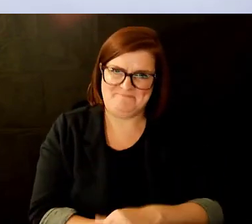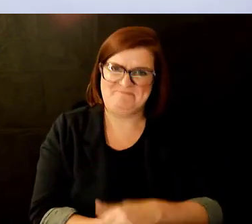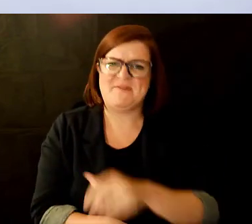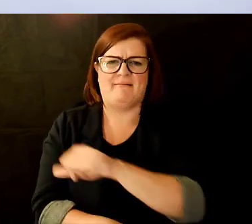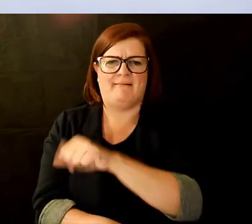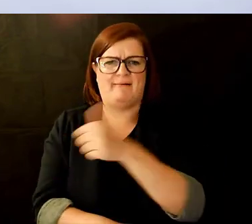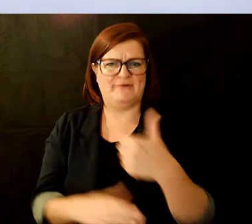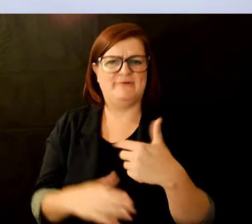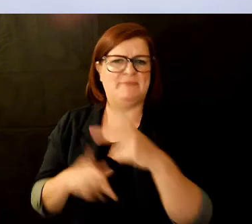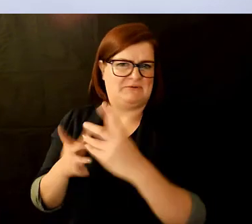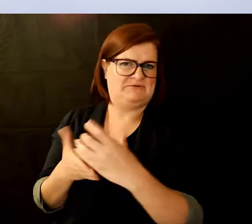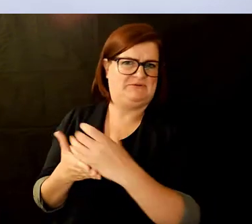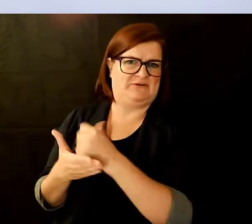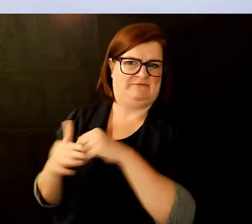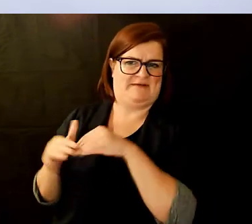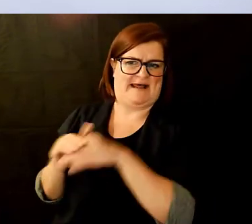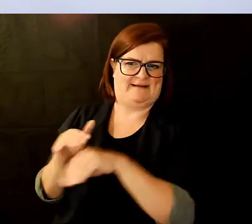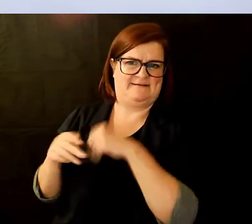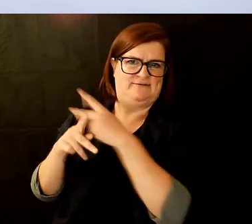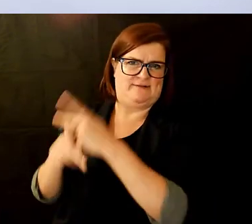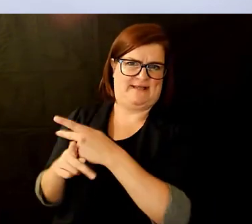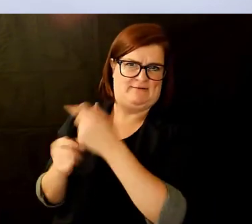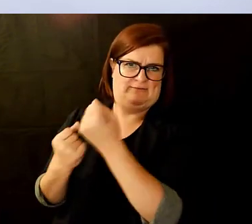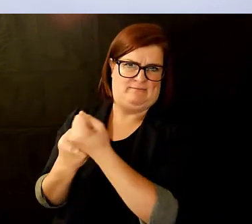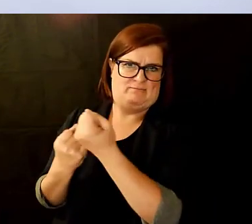I was privileged to get, that the Mental Health